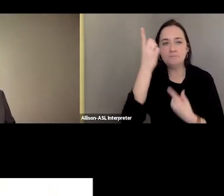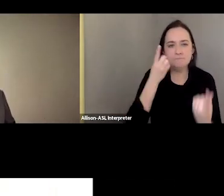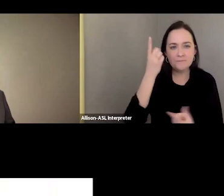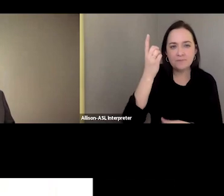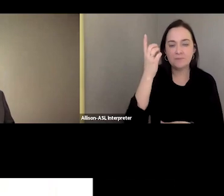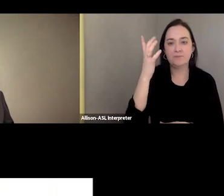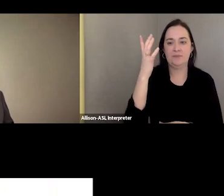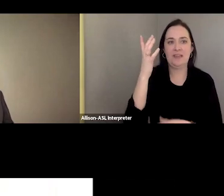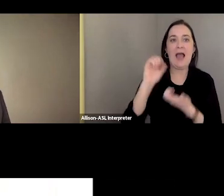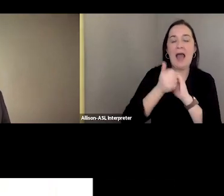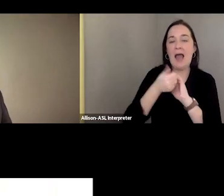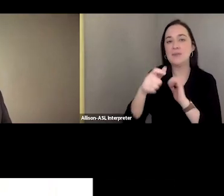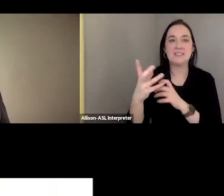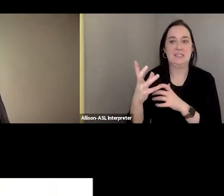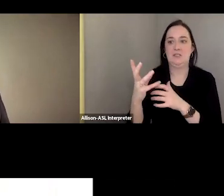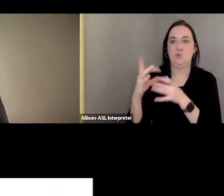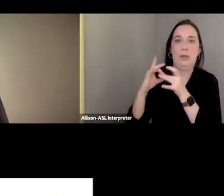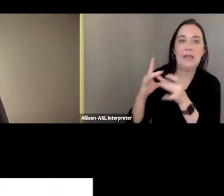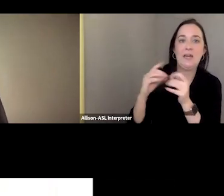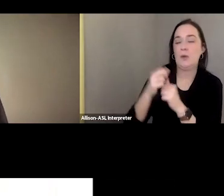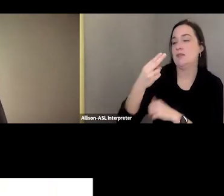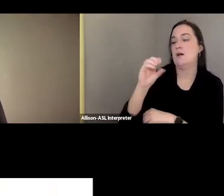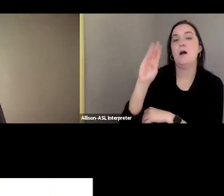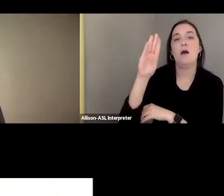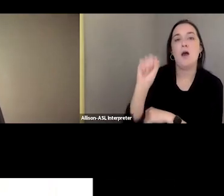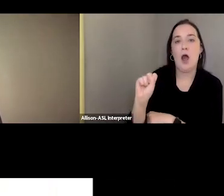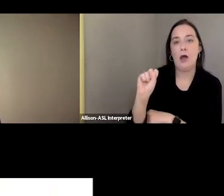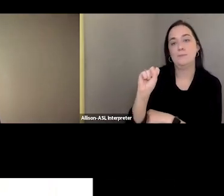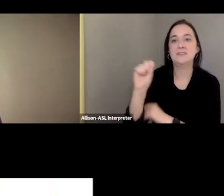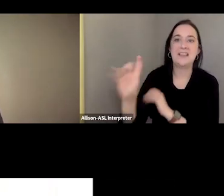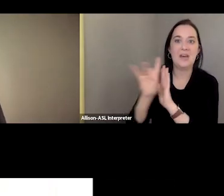research that's been done so far? Like I said, my colleagues are extremely, productive